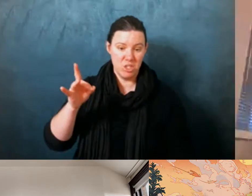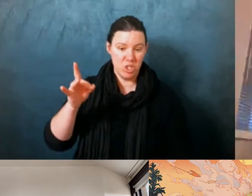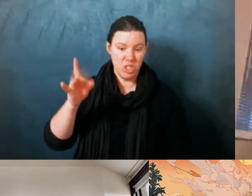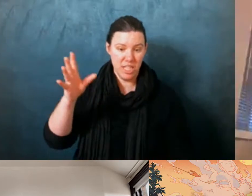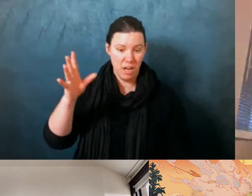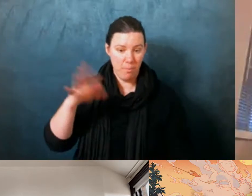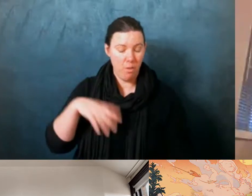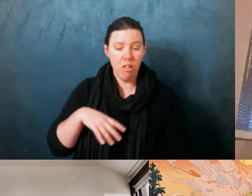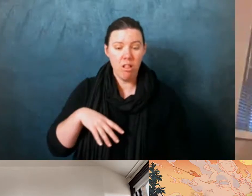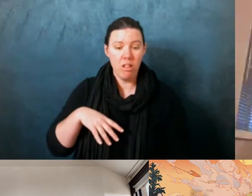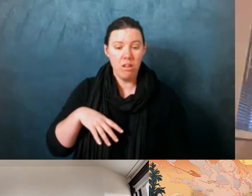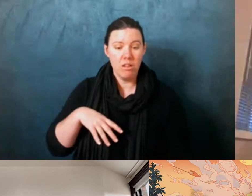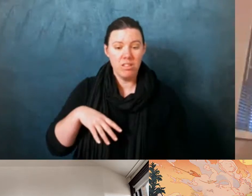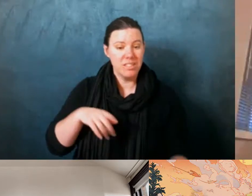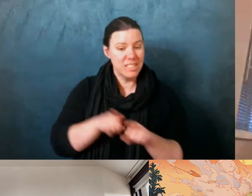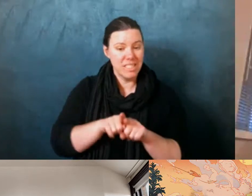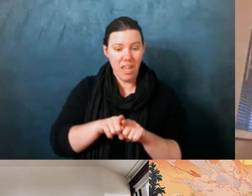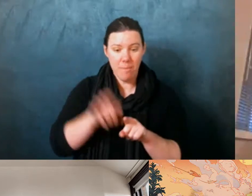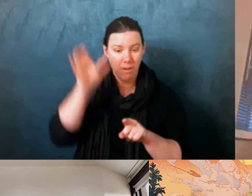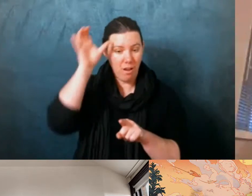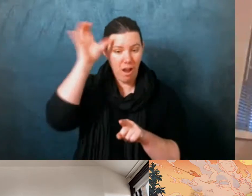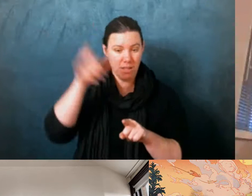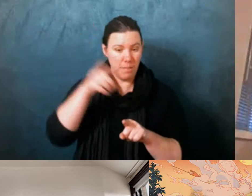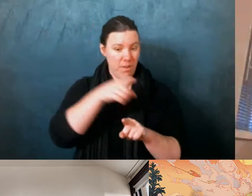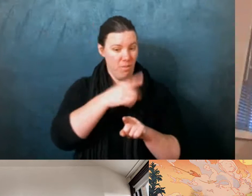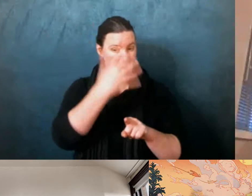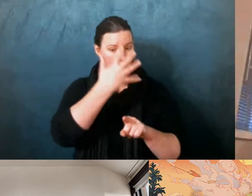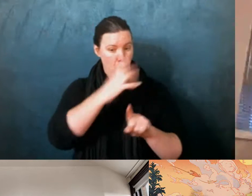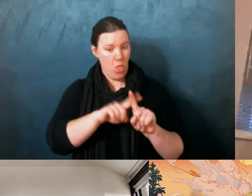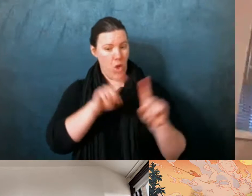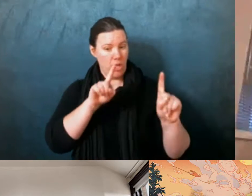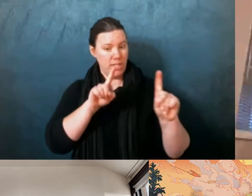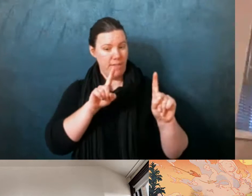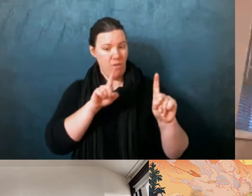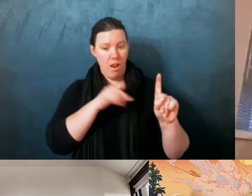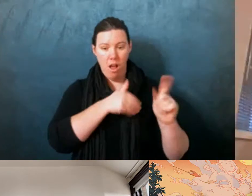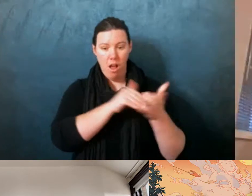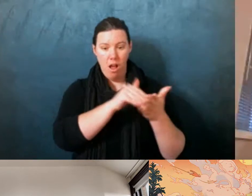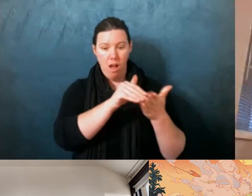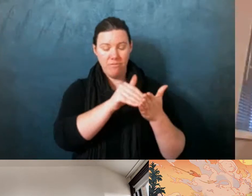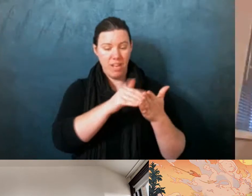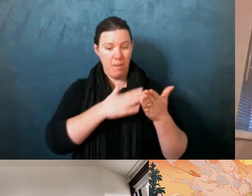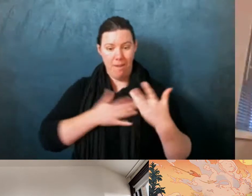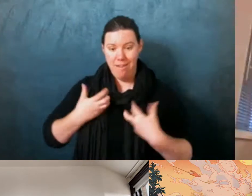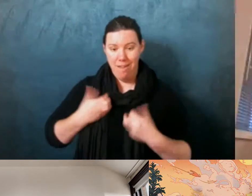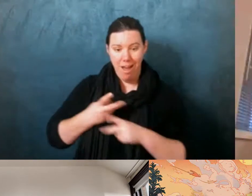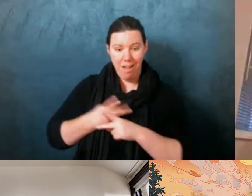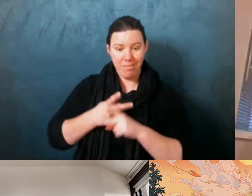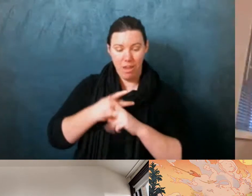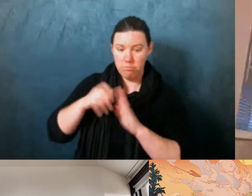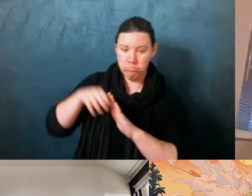and I don't look like you, the healthcare just goes south. We need more training.